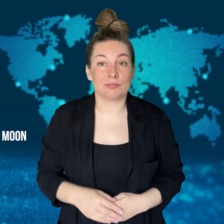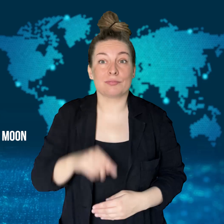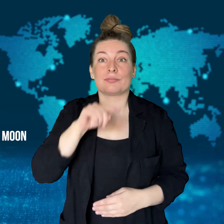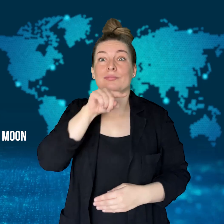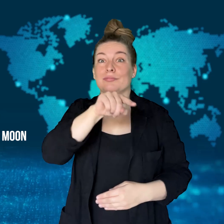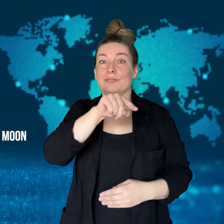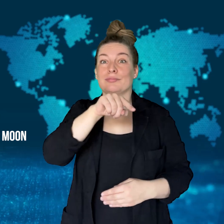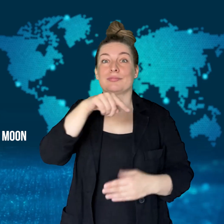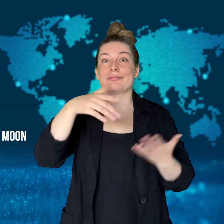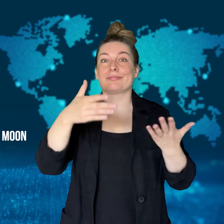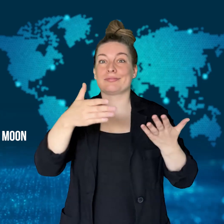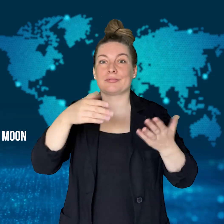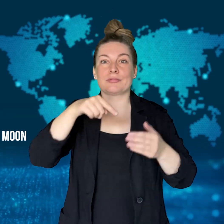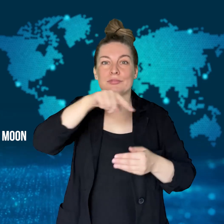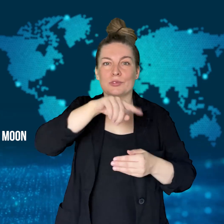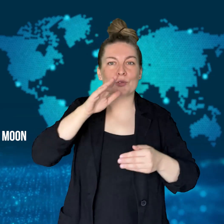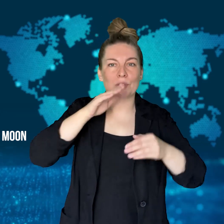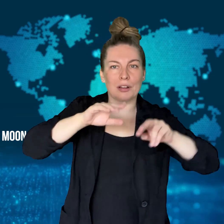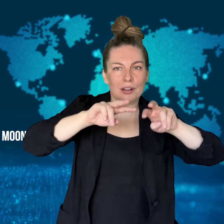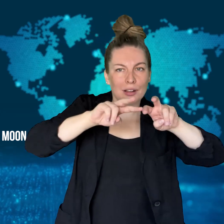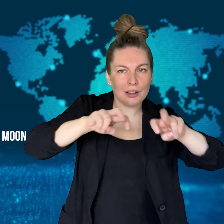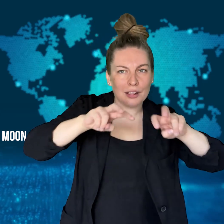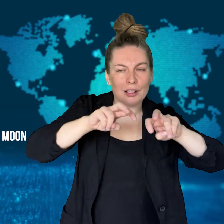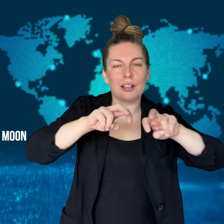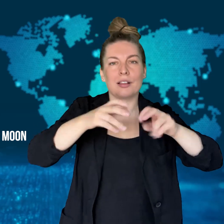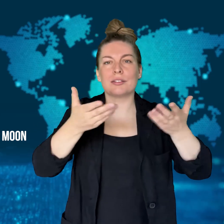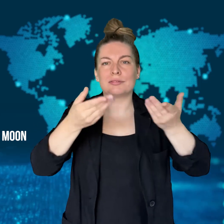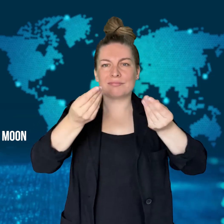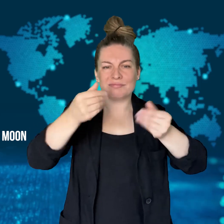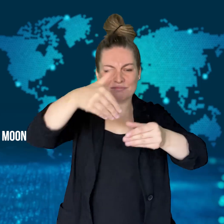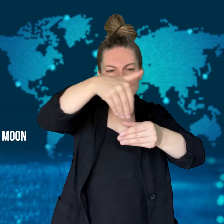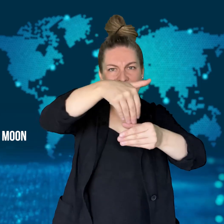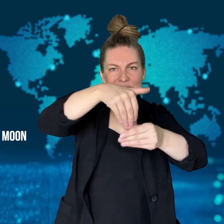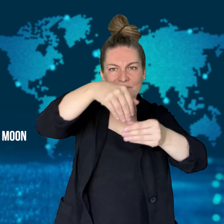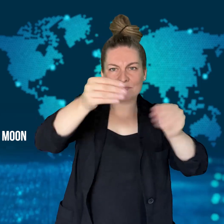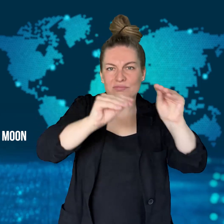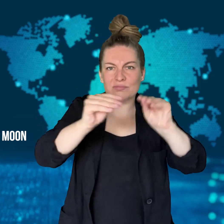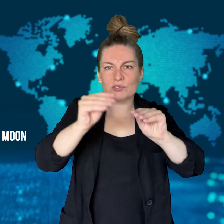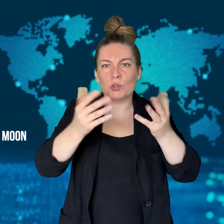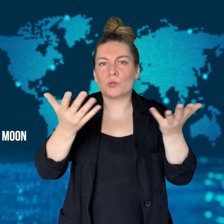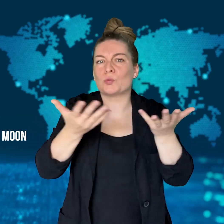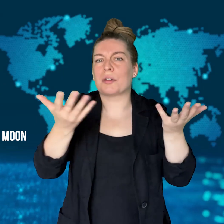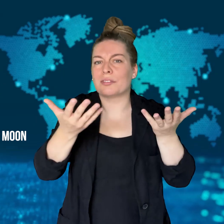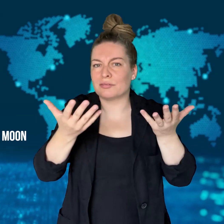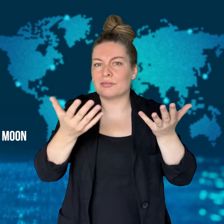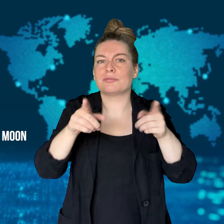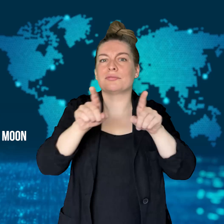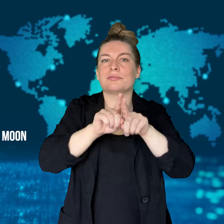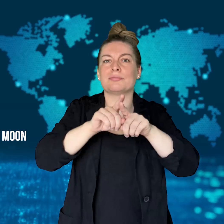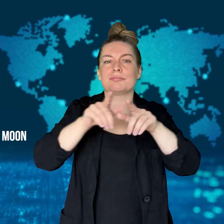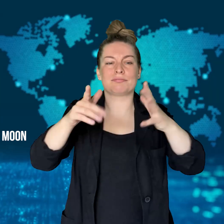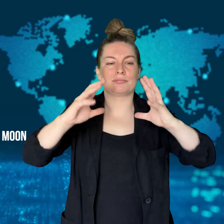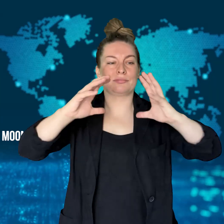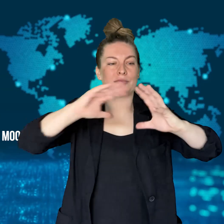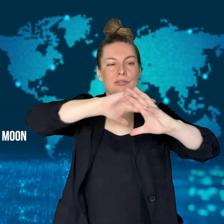because little is known about it.